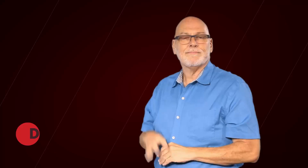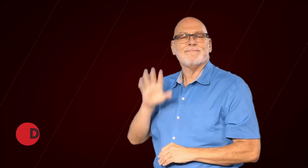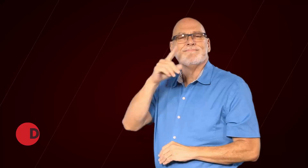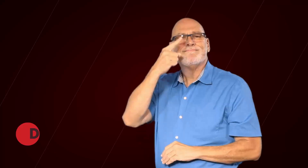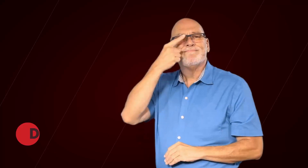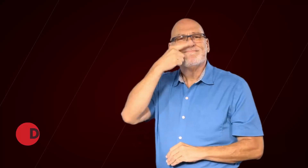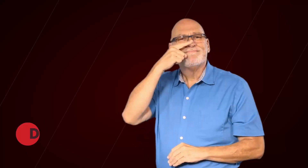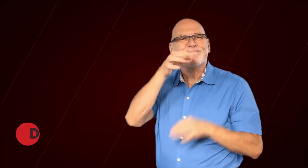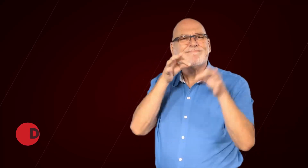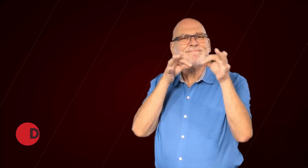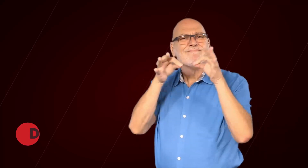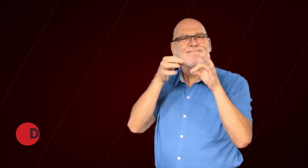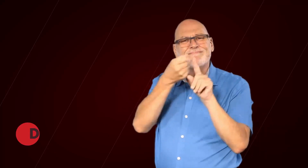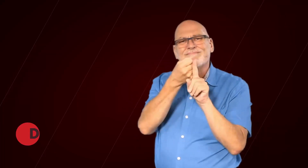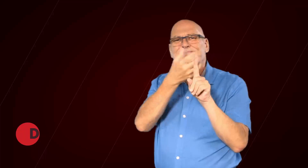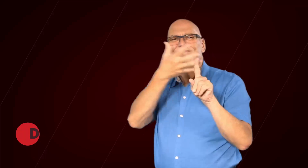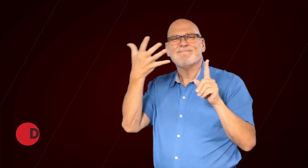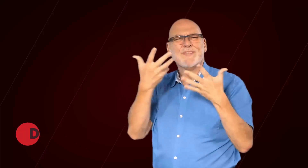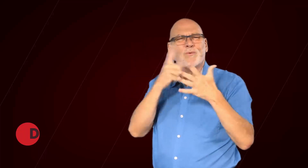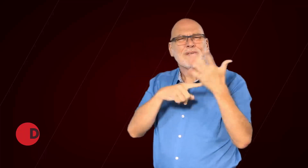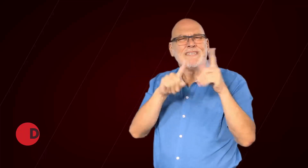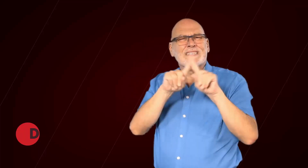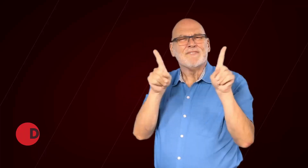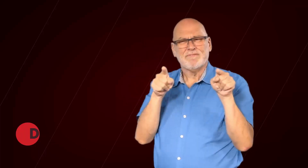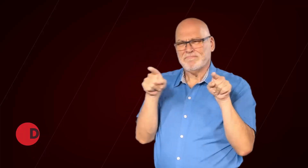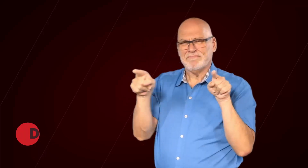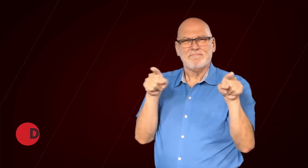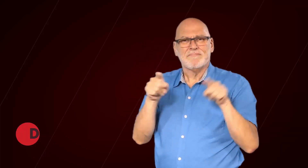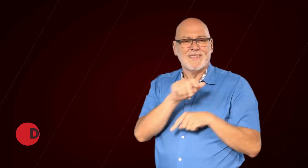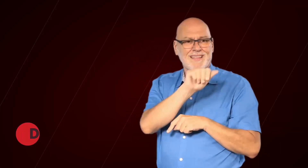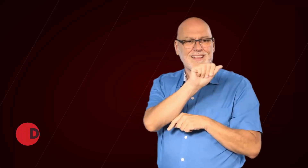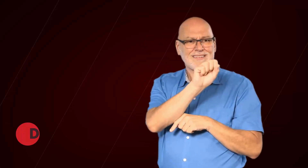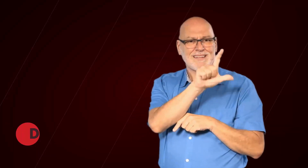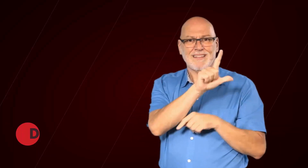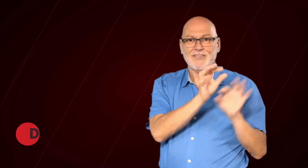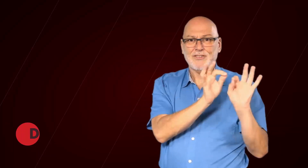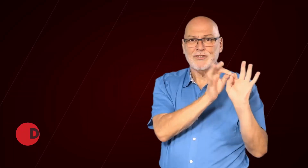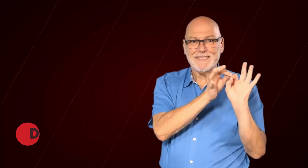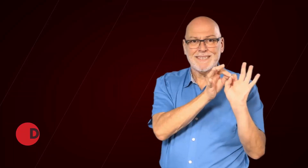[Anselmo]: What is the difference between an ASL interpreter